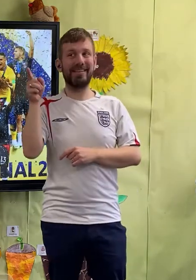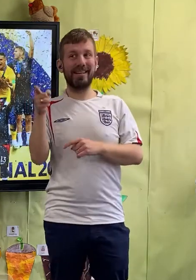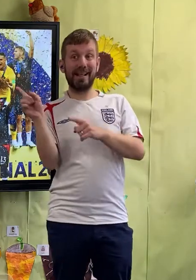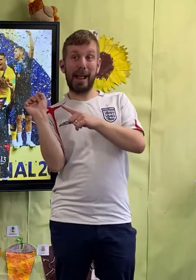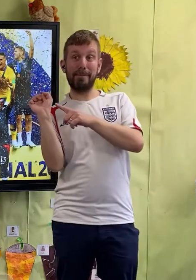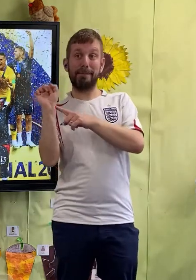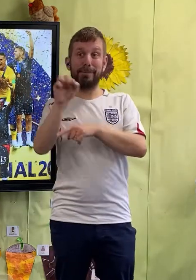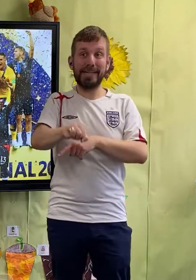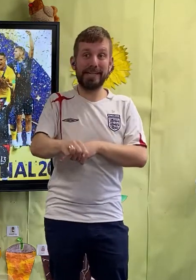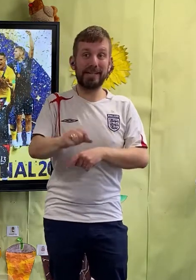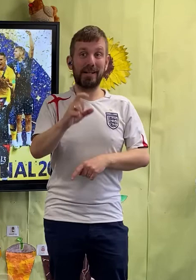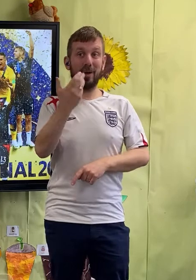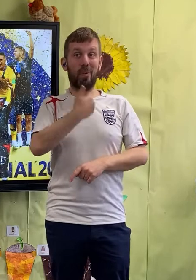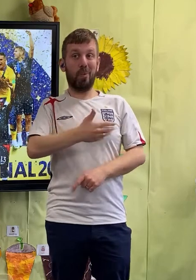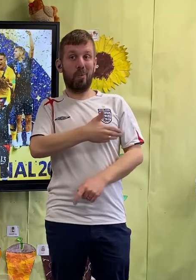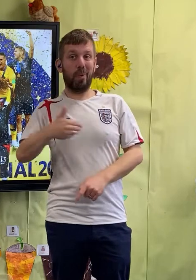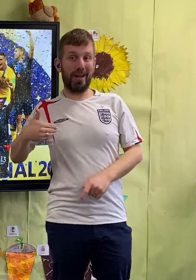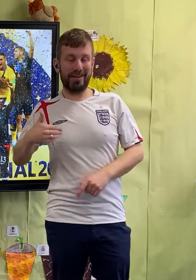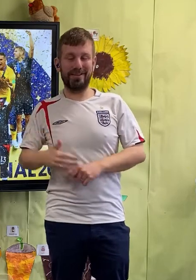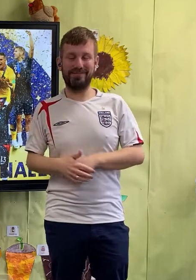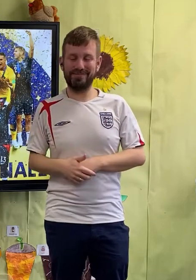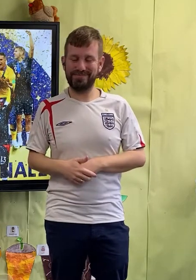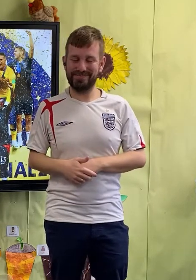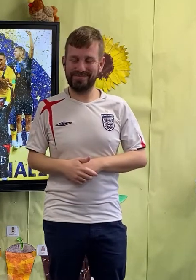France, they beat Croatia.